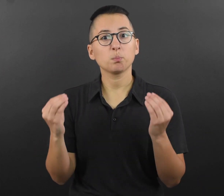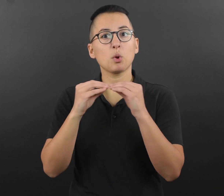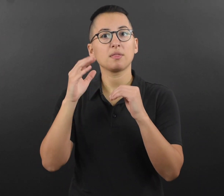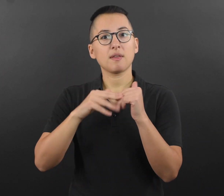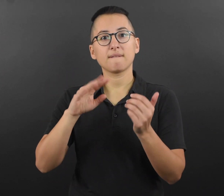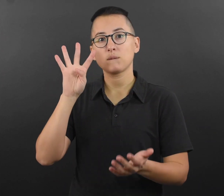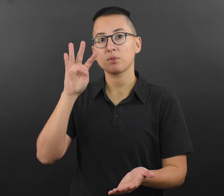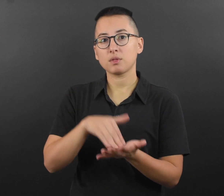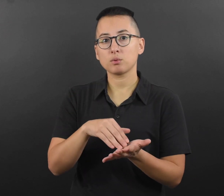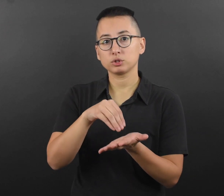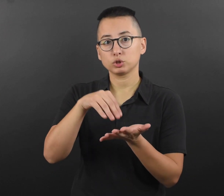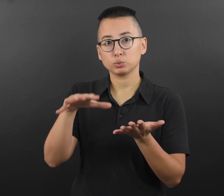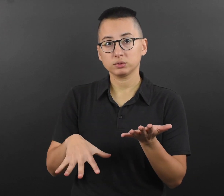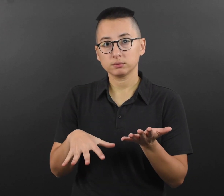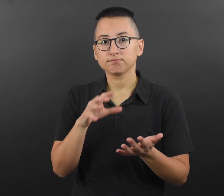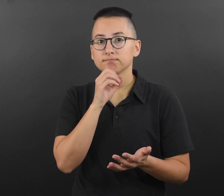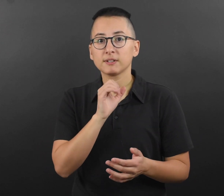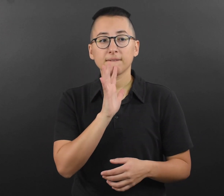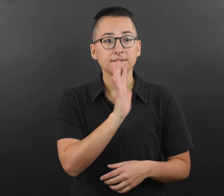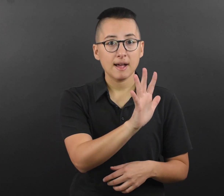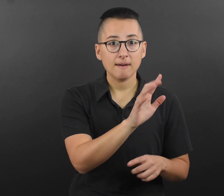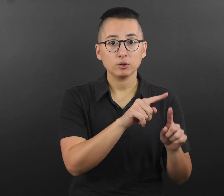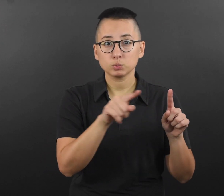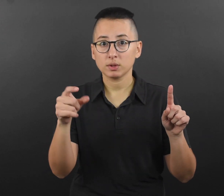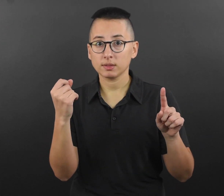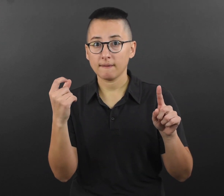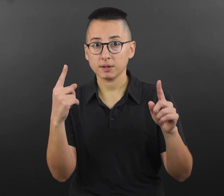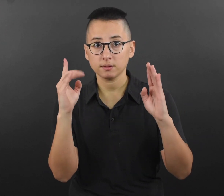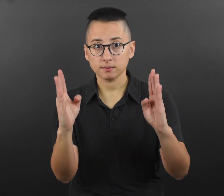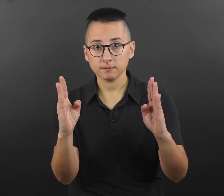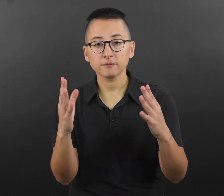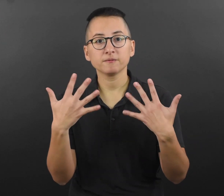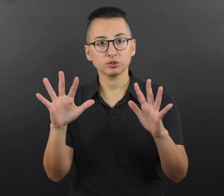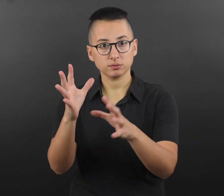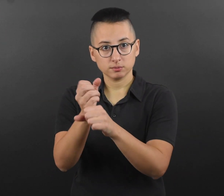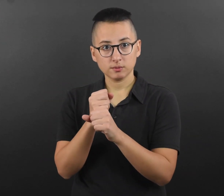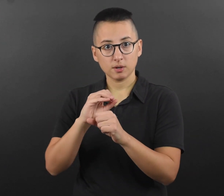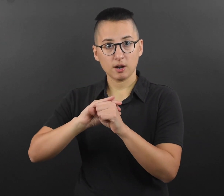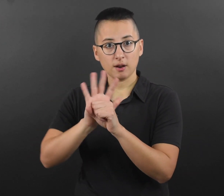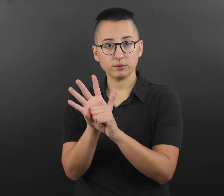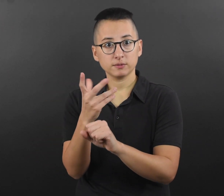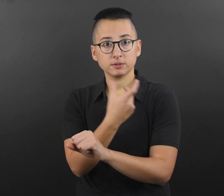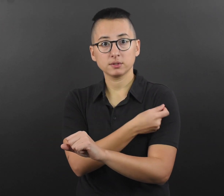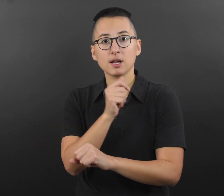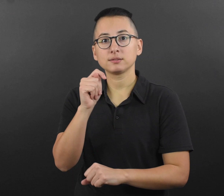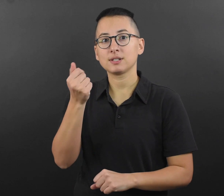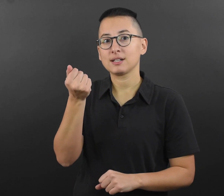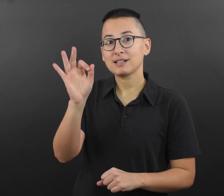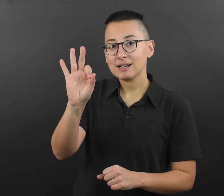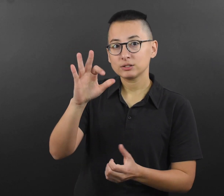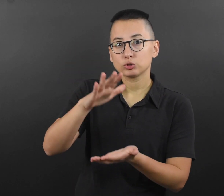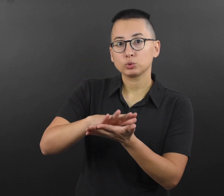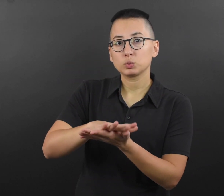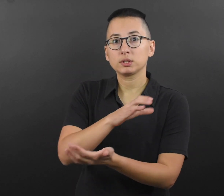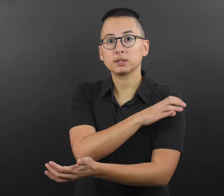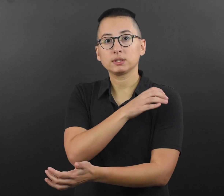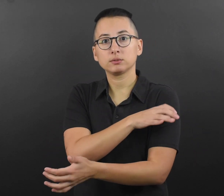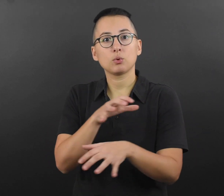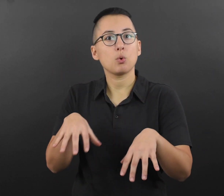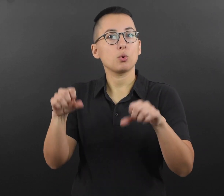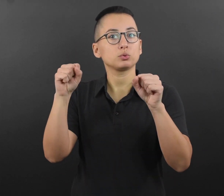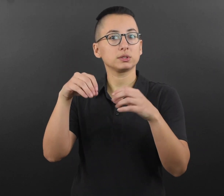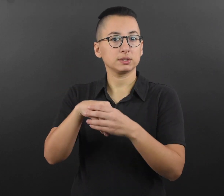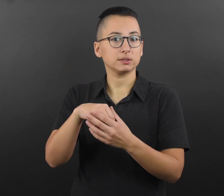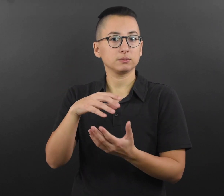have received their COVID-19 vaccine at 19 school clinics held in Minnesota schools since November